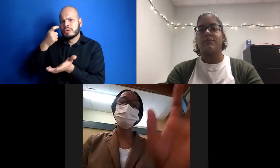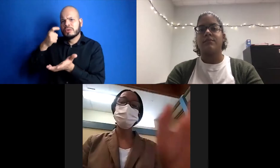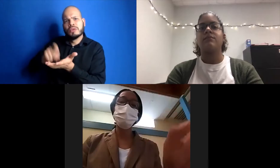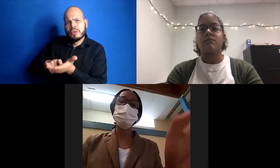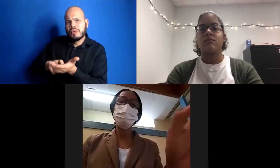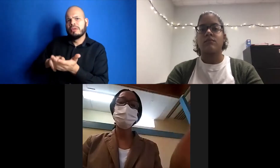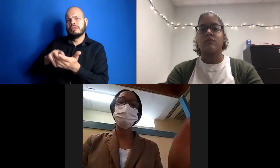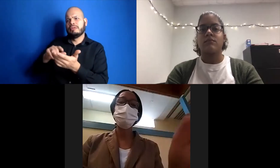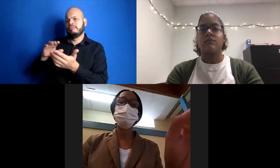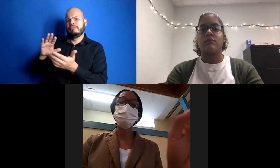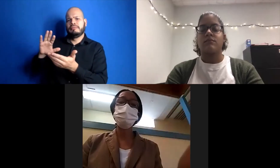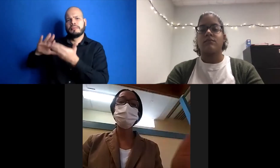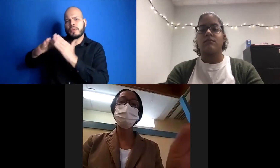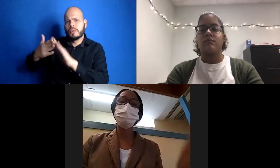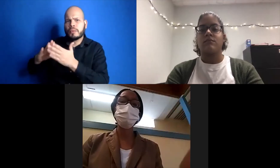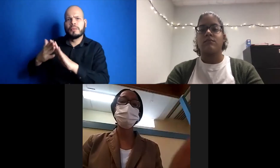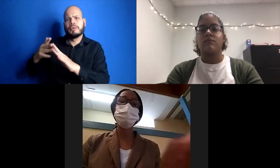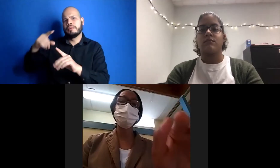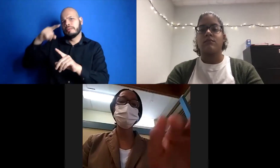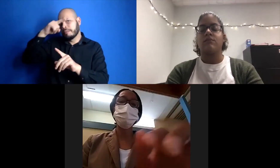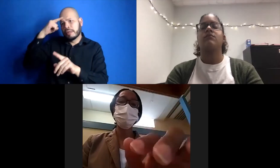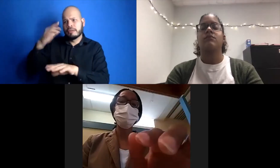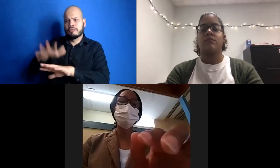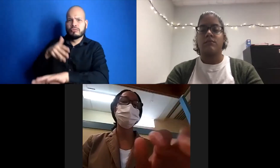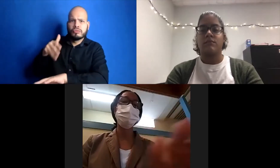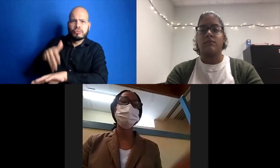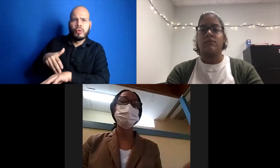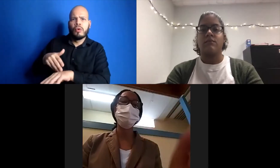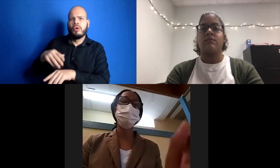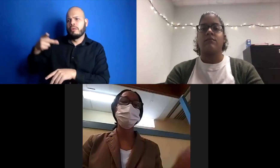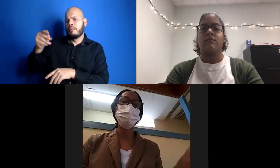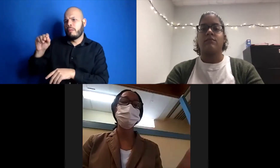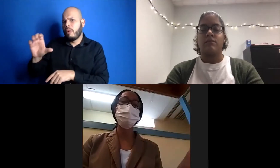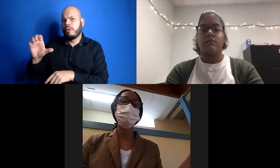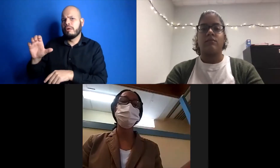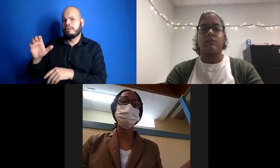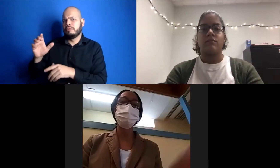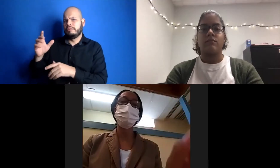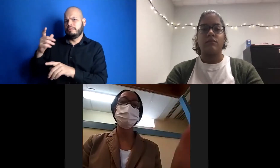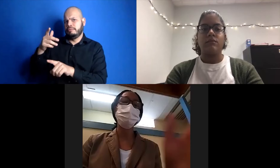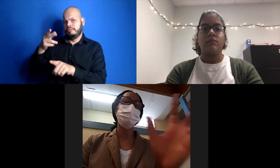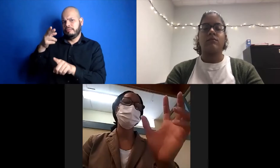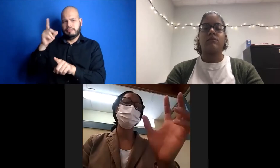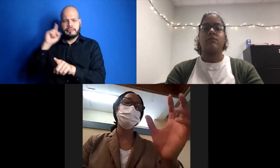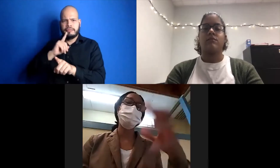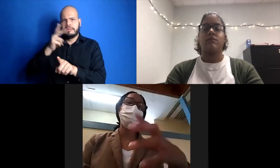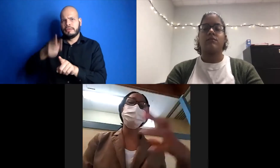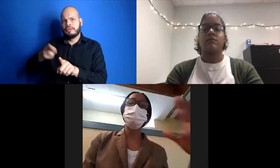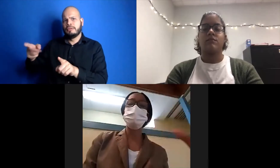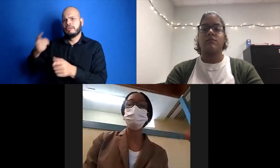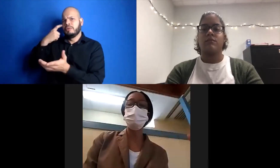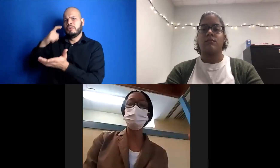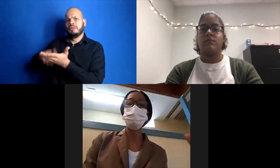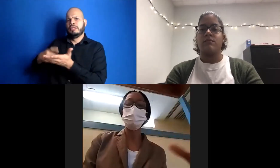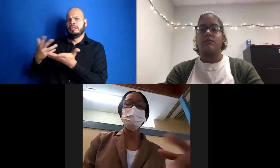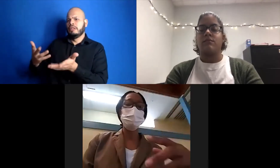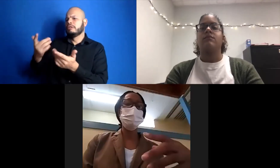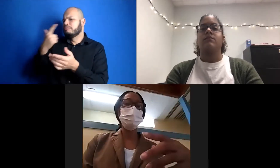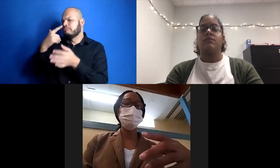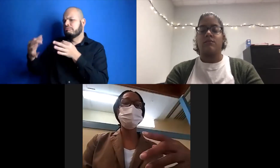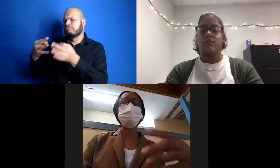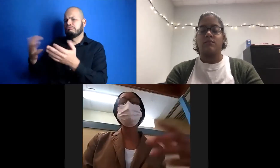black indigenous people of color deaf and hard of hearing what like in terms of job uh self